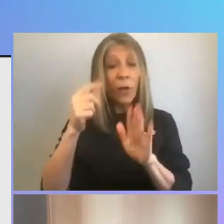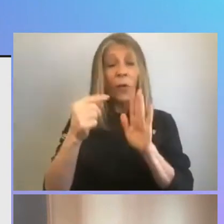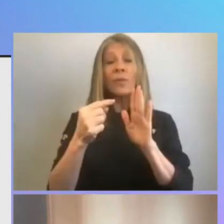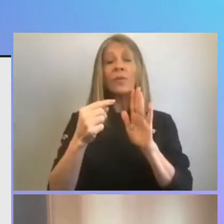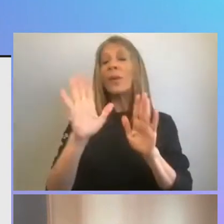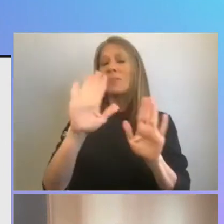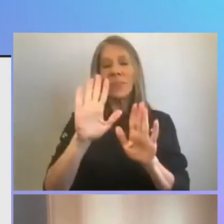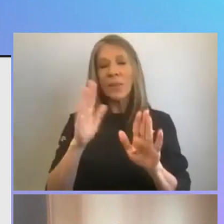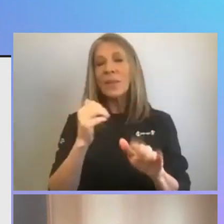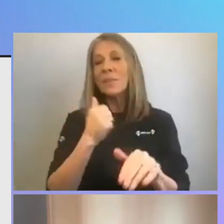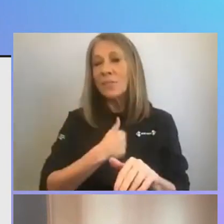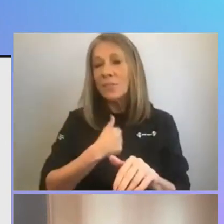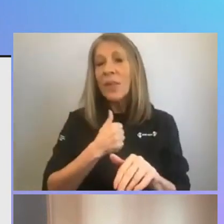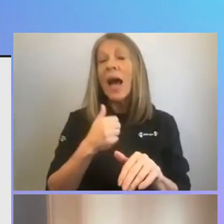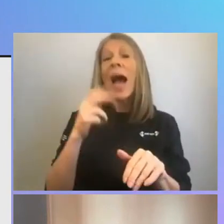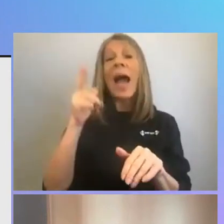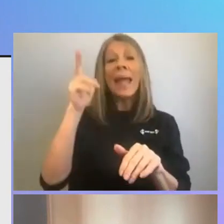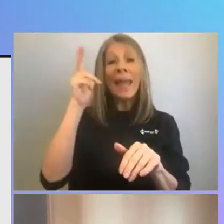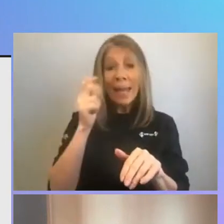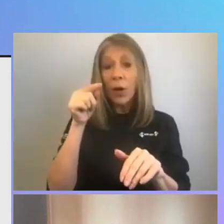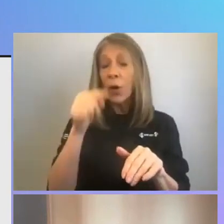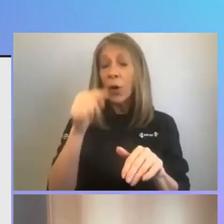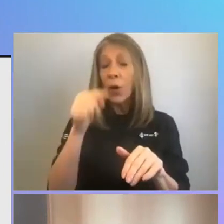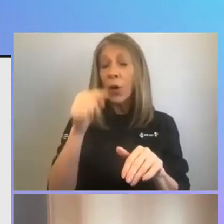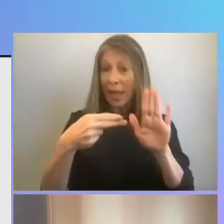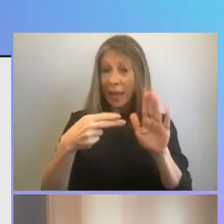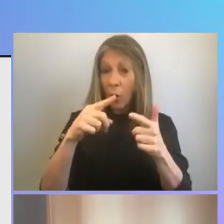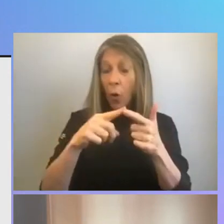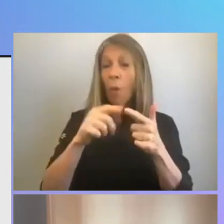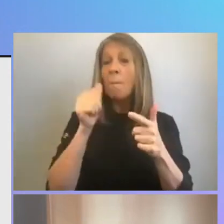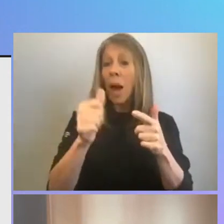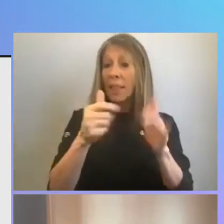hear the following. The label button. Label that it will open